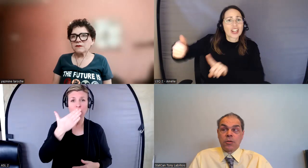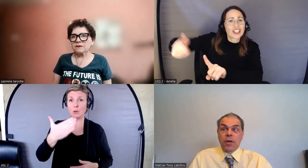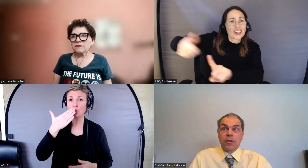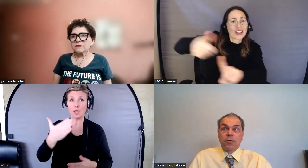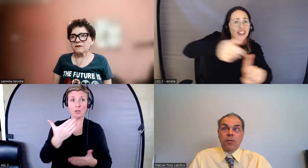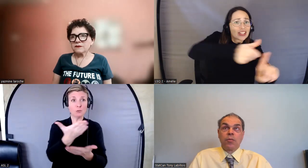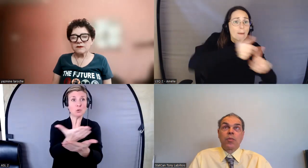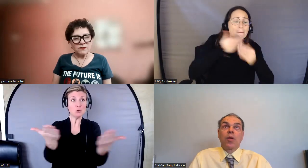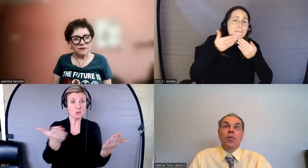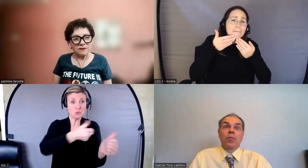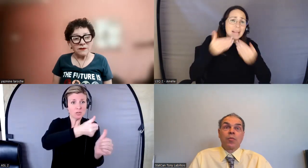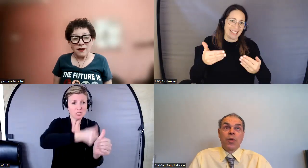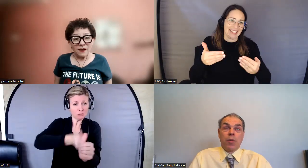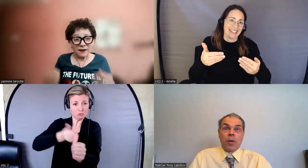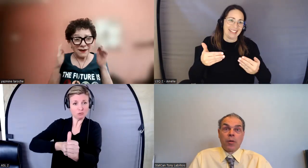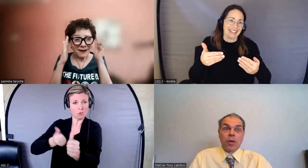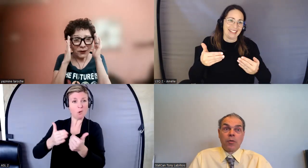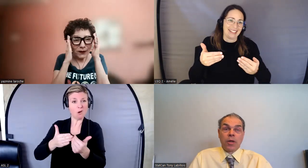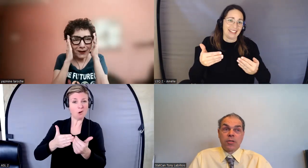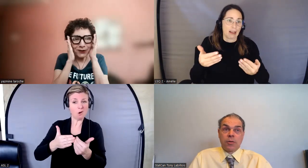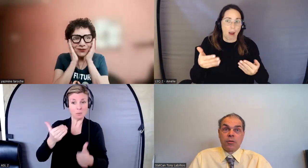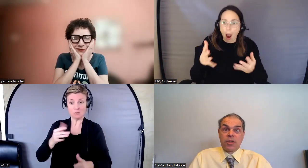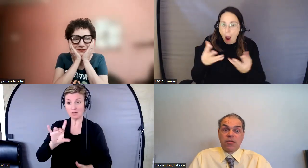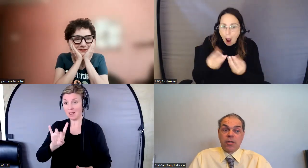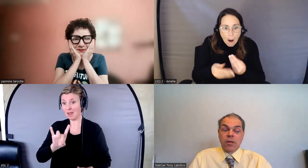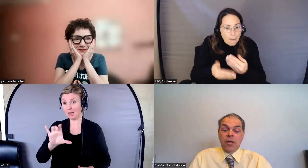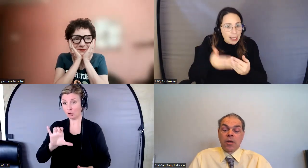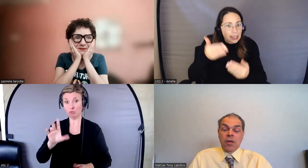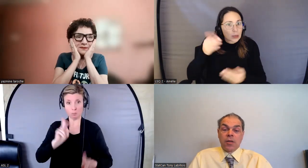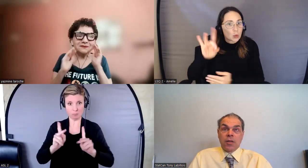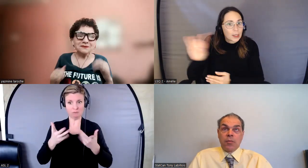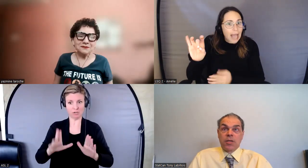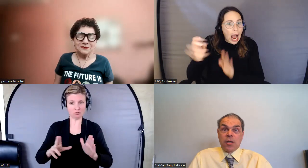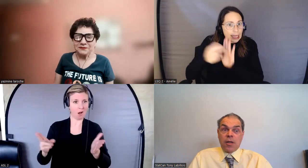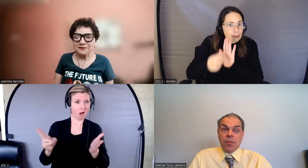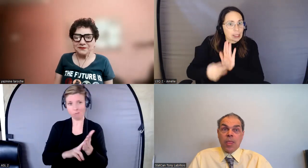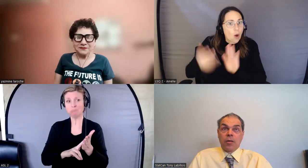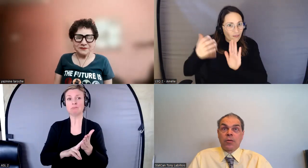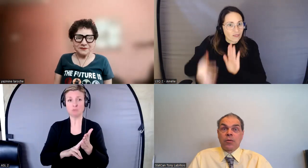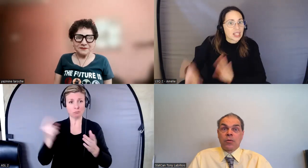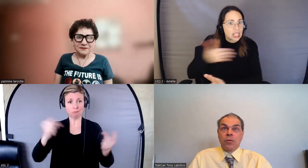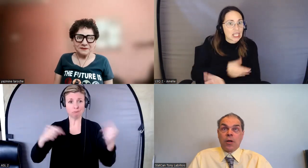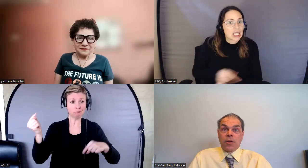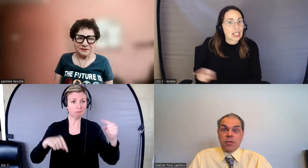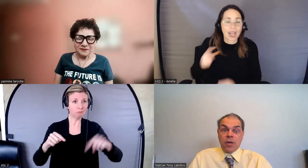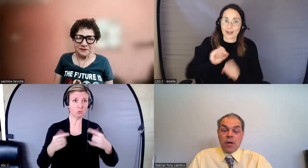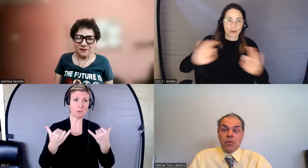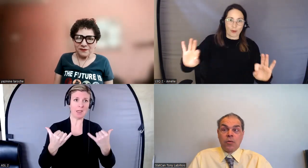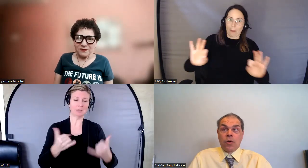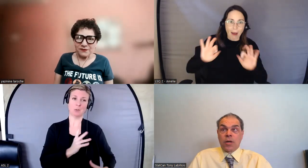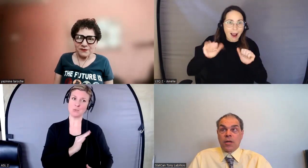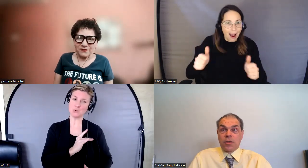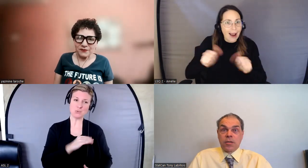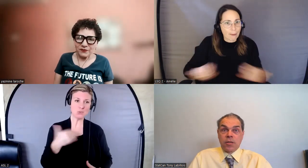to 800 people registered to this event that means a lot to all of us who organized this